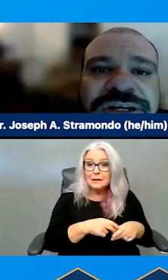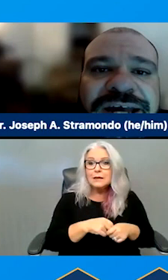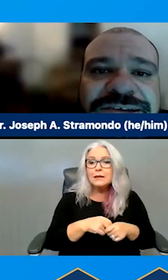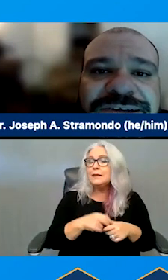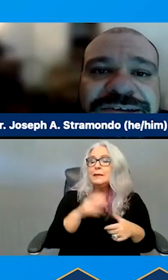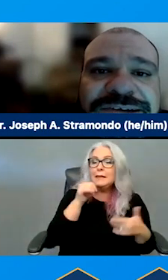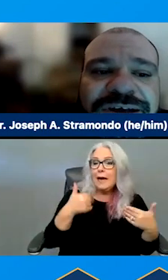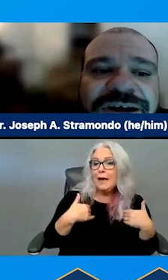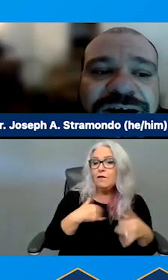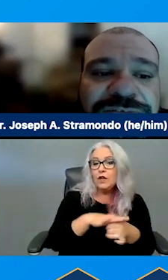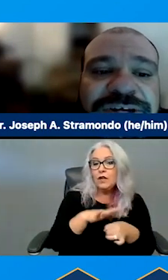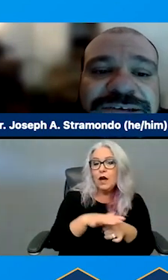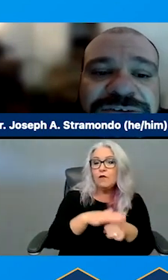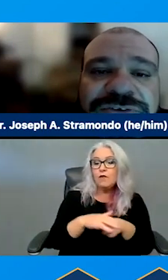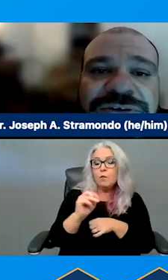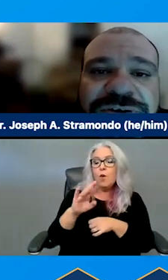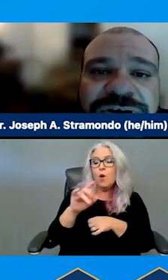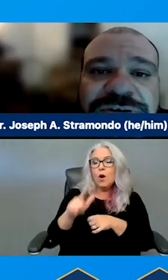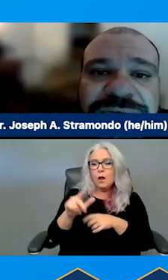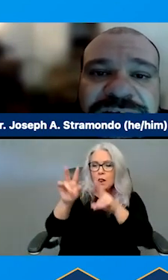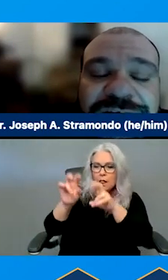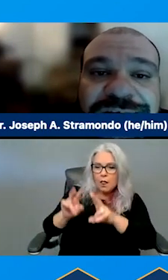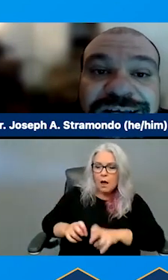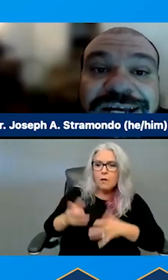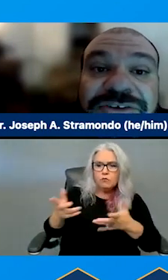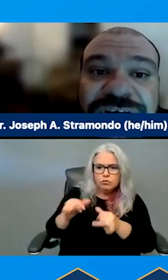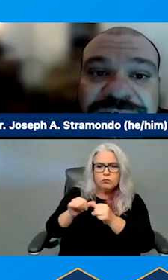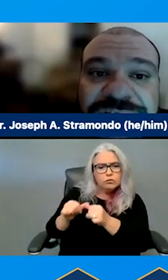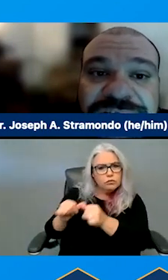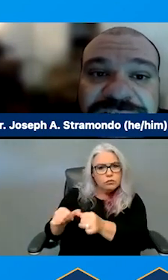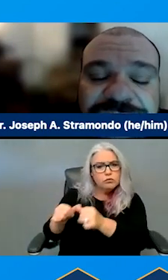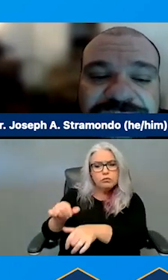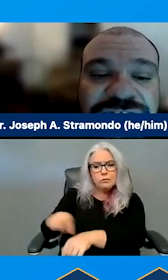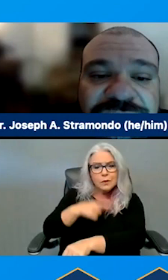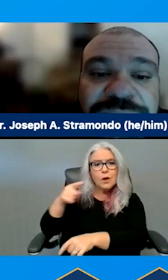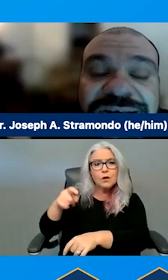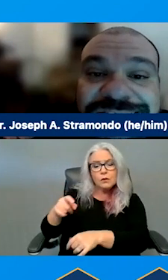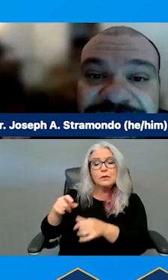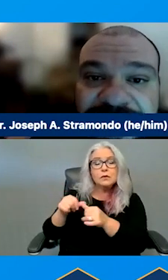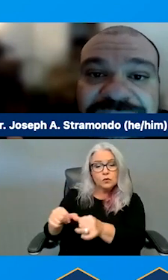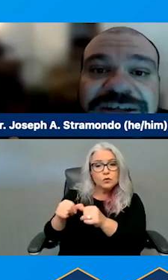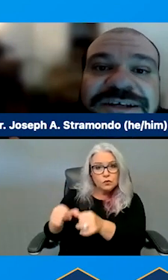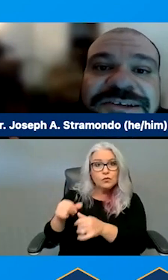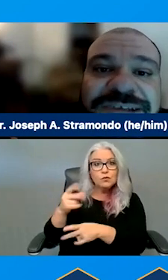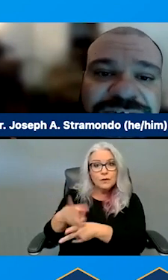adequate moral analysis of institutional long term care in general because it's not